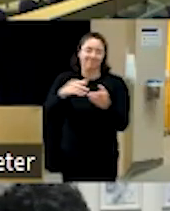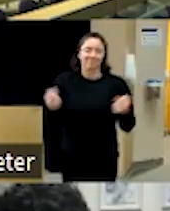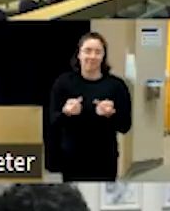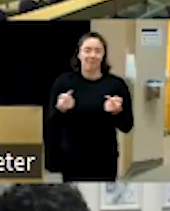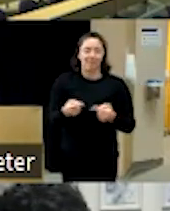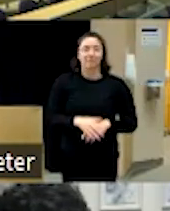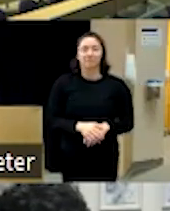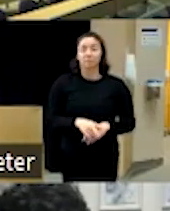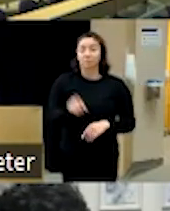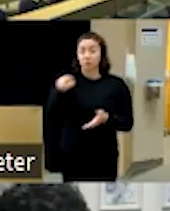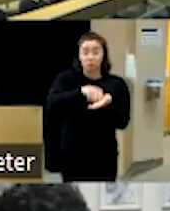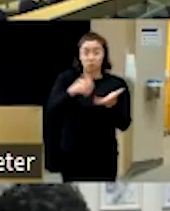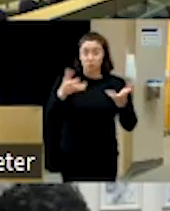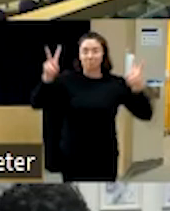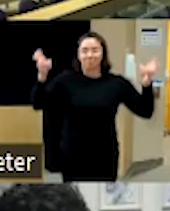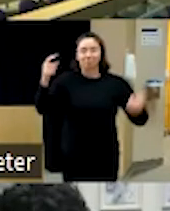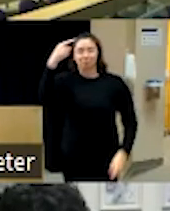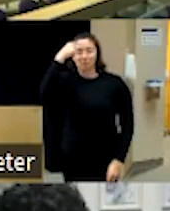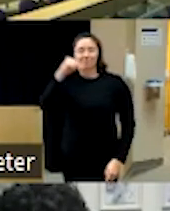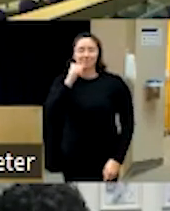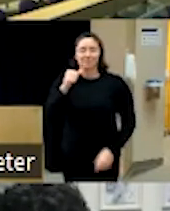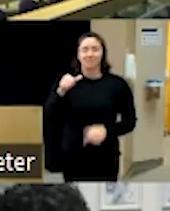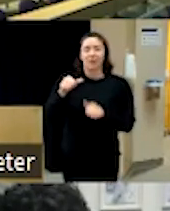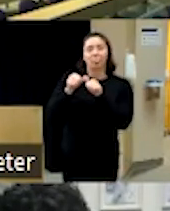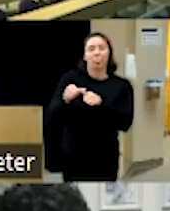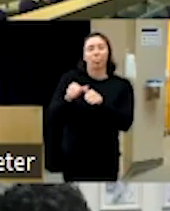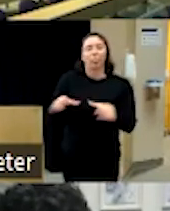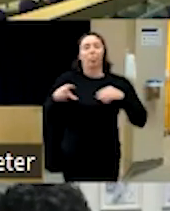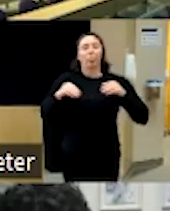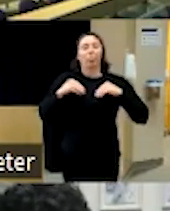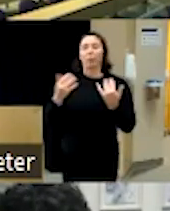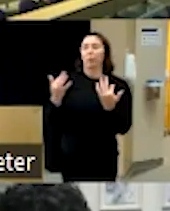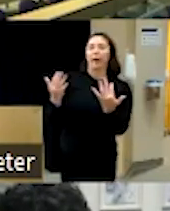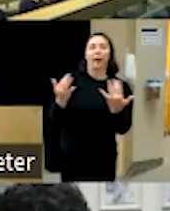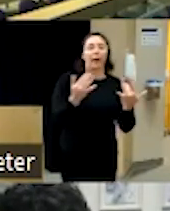brain does not passively sit around and read the information coming from the tissues and the spinal